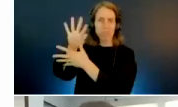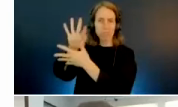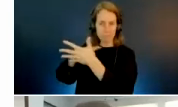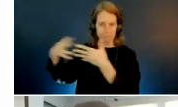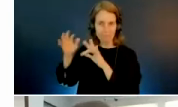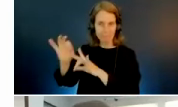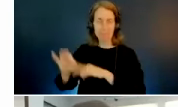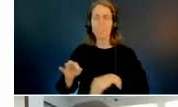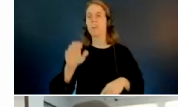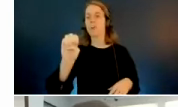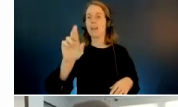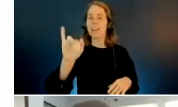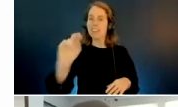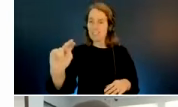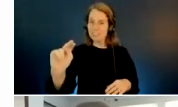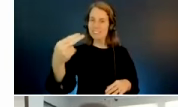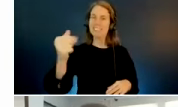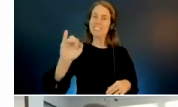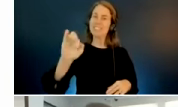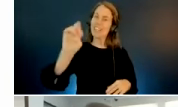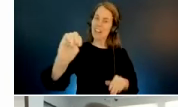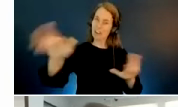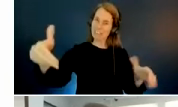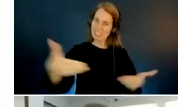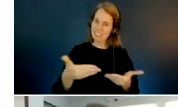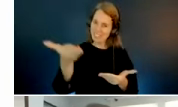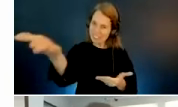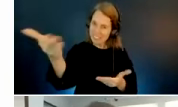as well as many other hats that she wears here at Disability Rights South Carolina